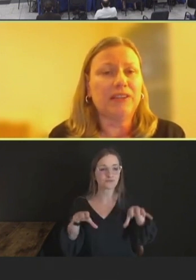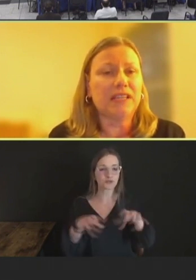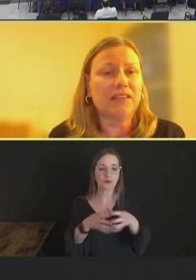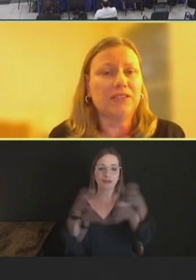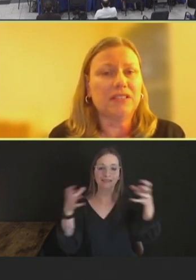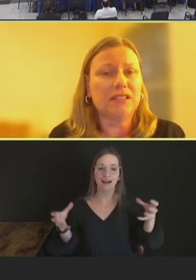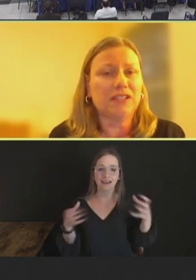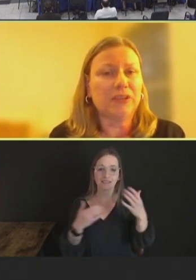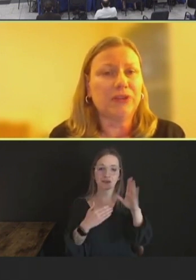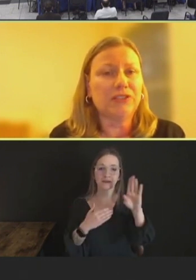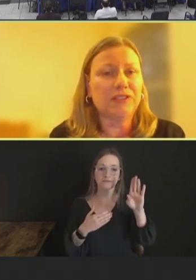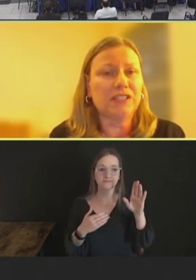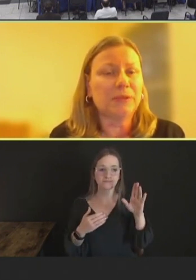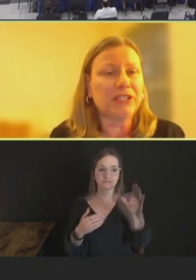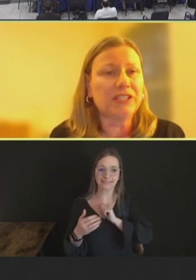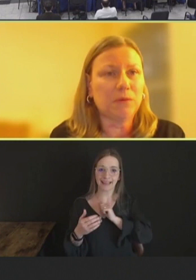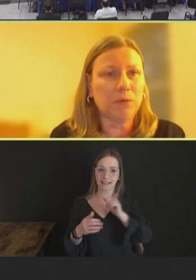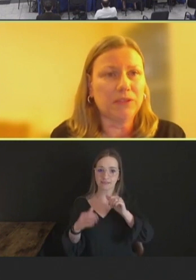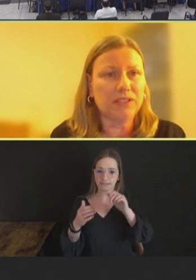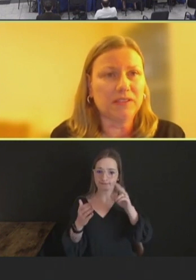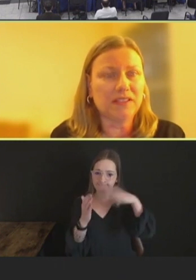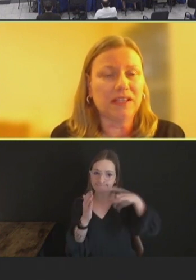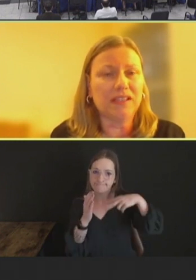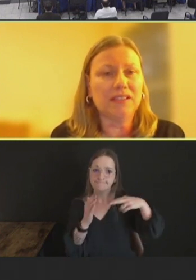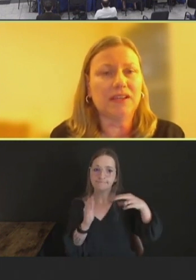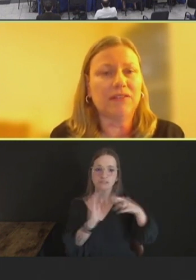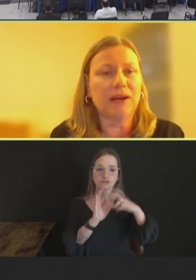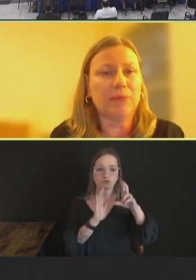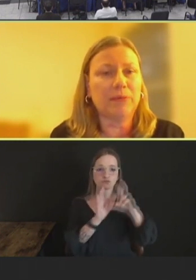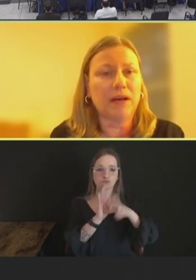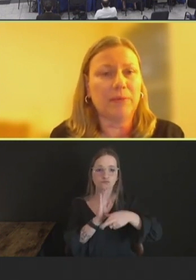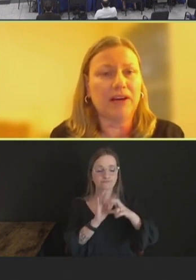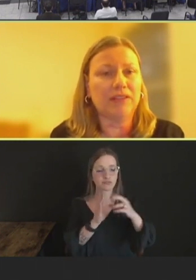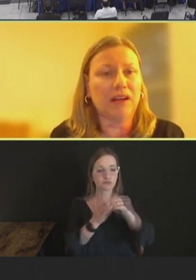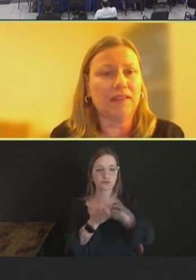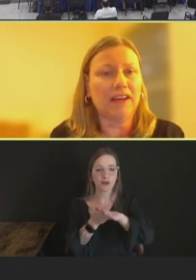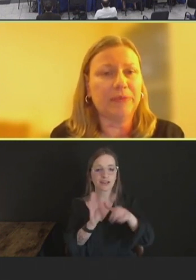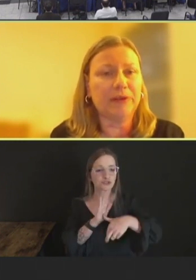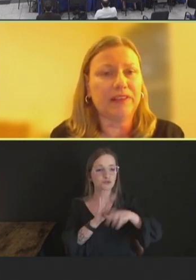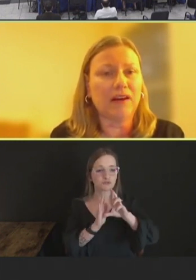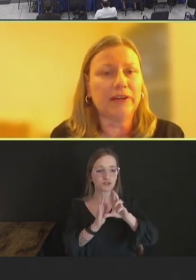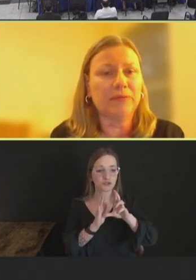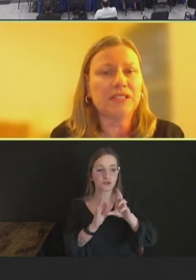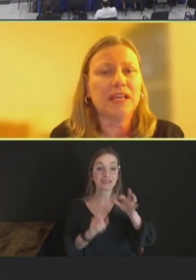diagnoses and exposures, especially when we're doing studies about non-life birth outcomes.